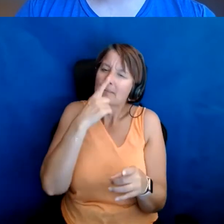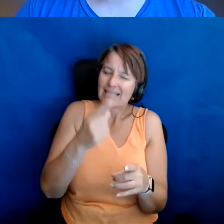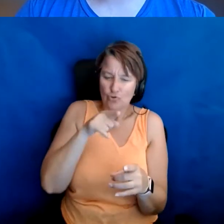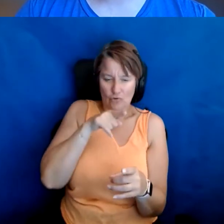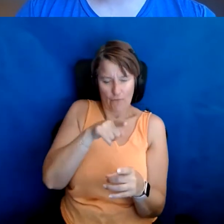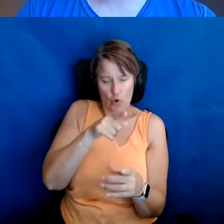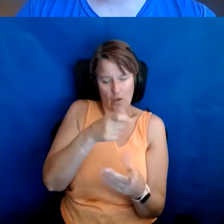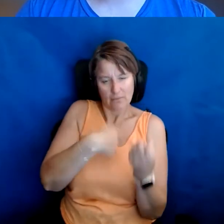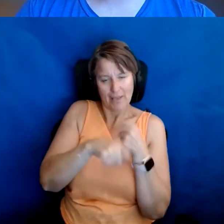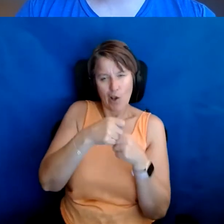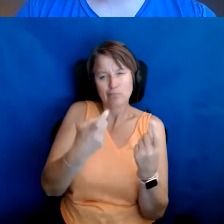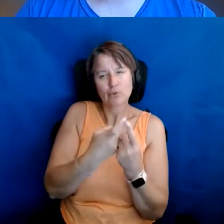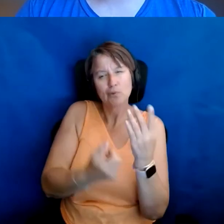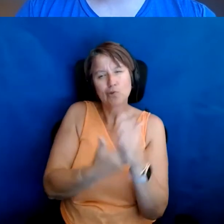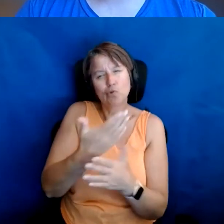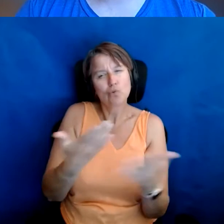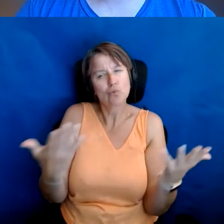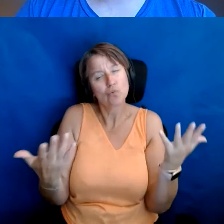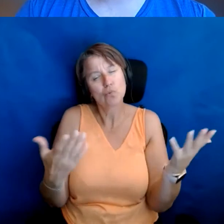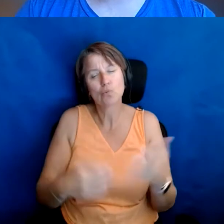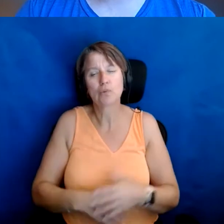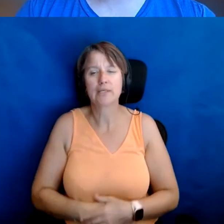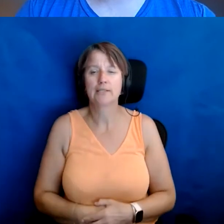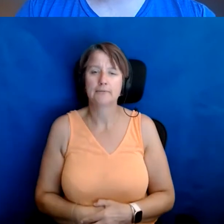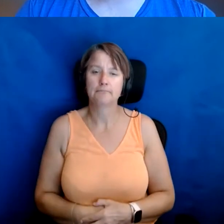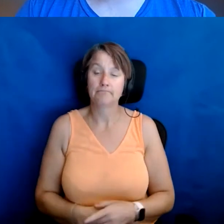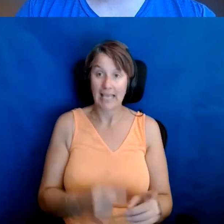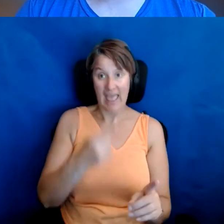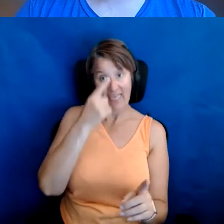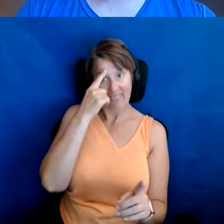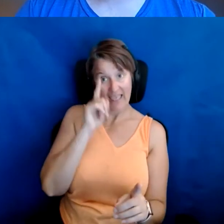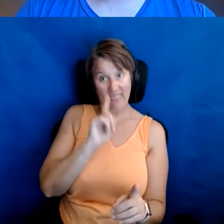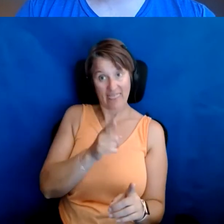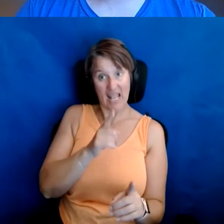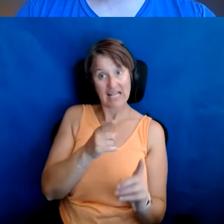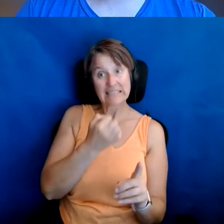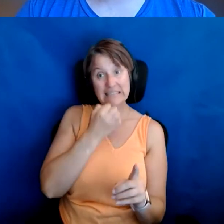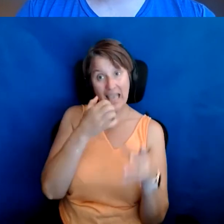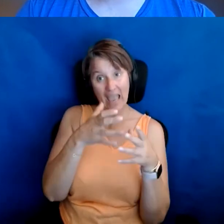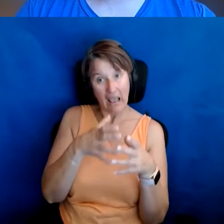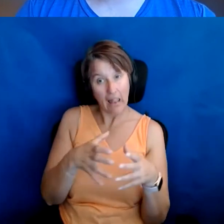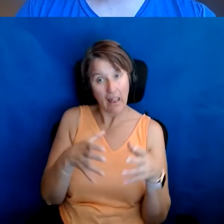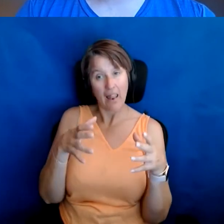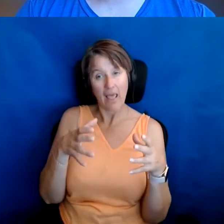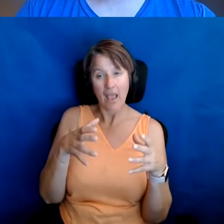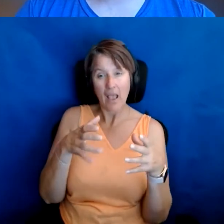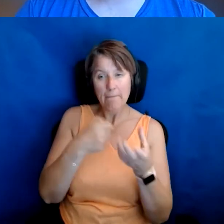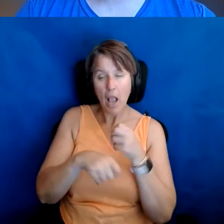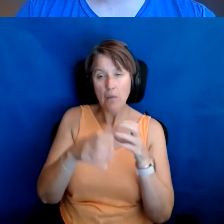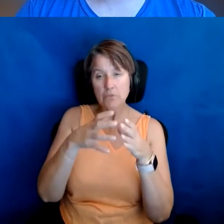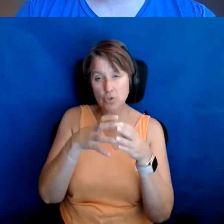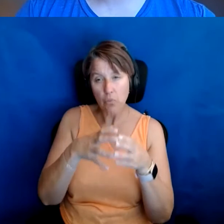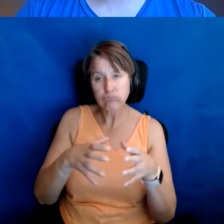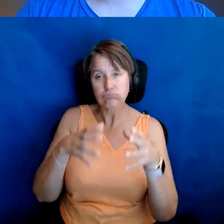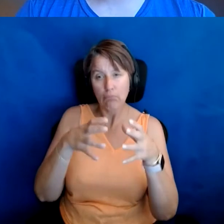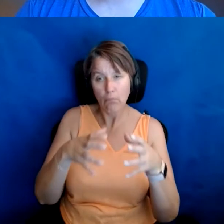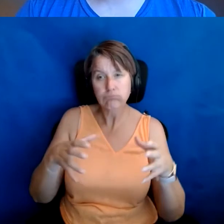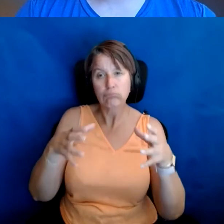And I think the idea of scale for me is that it permeates in other places and other ways.